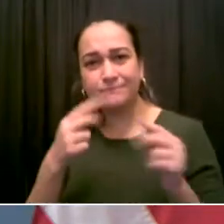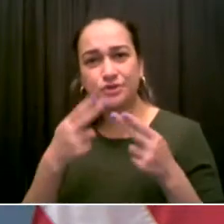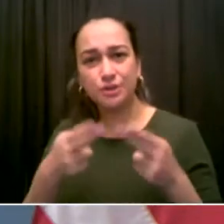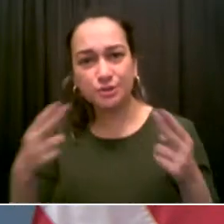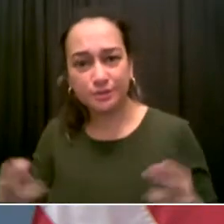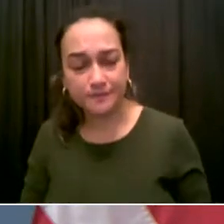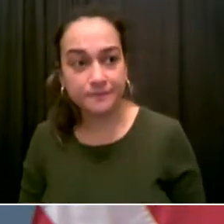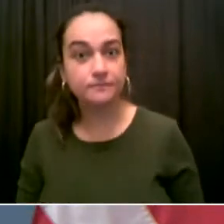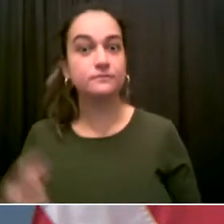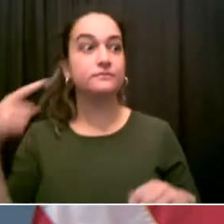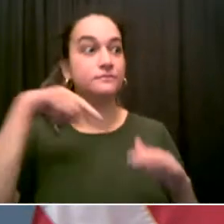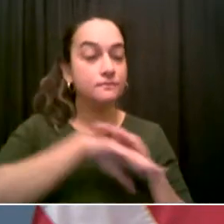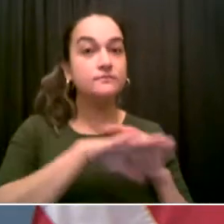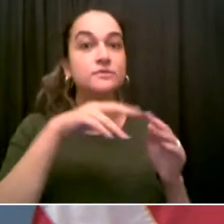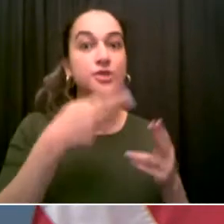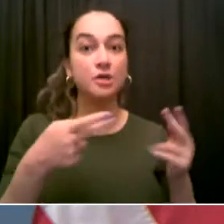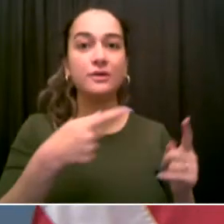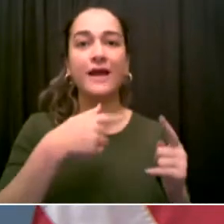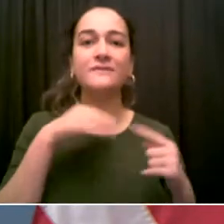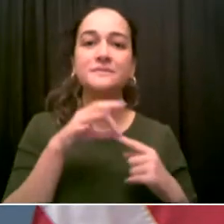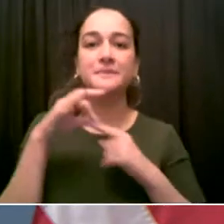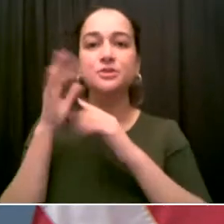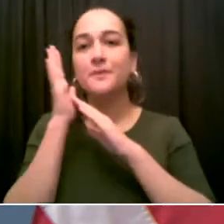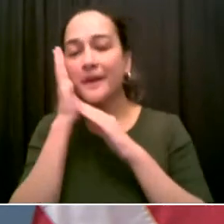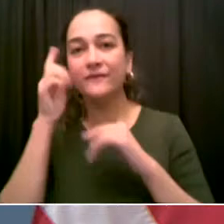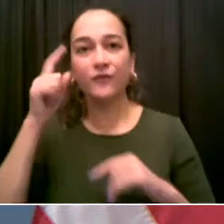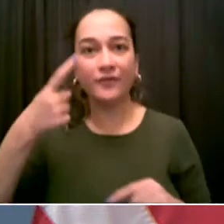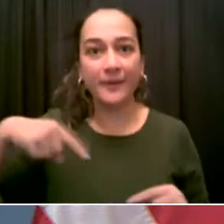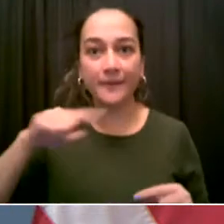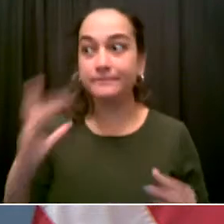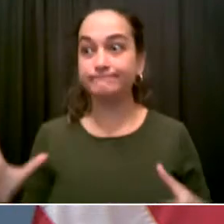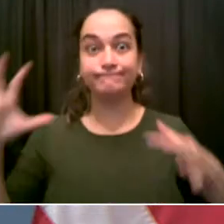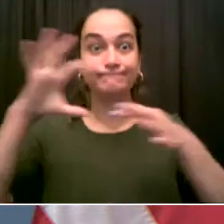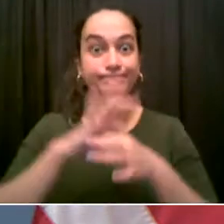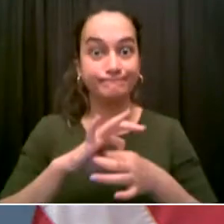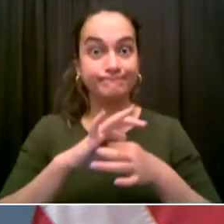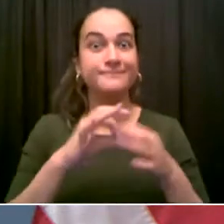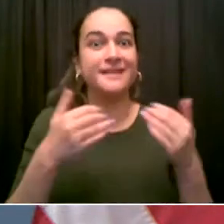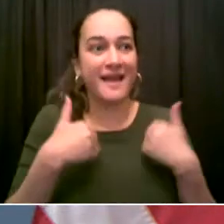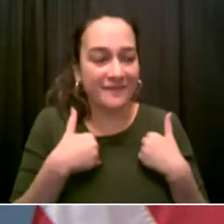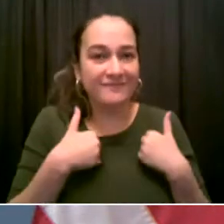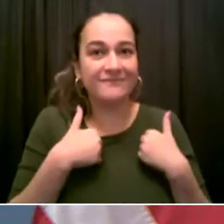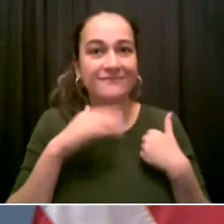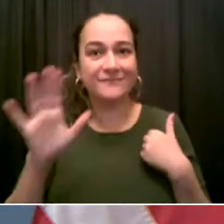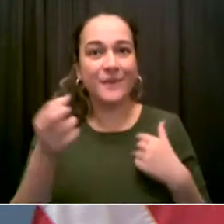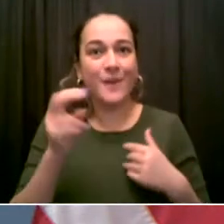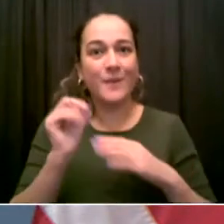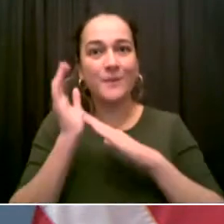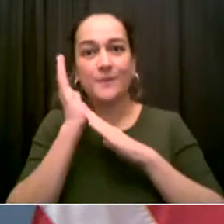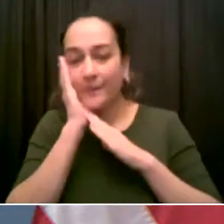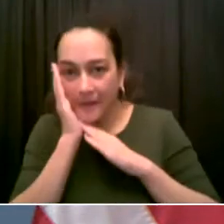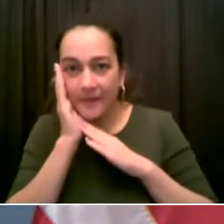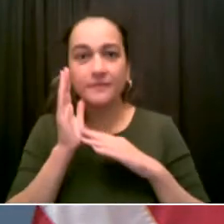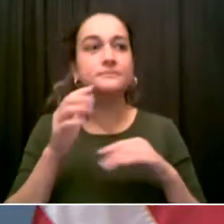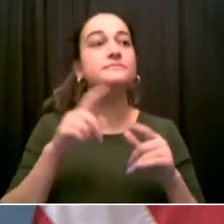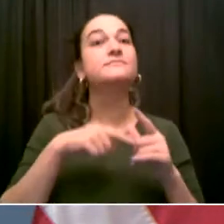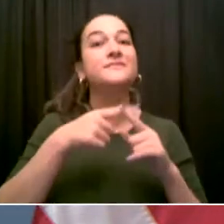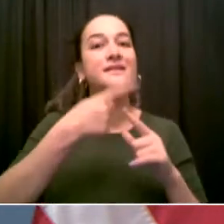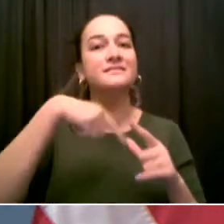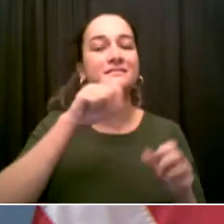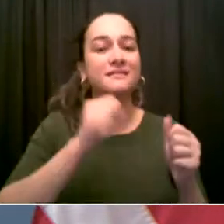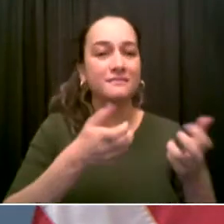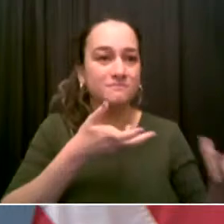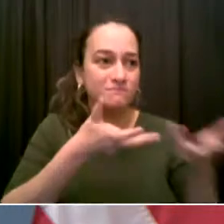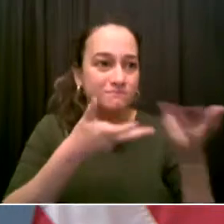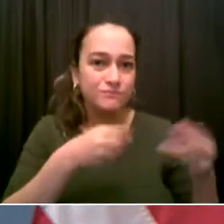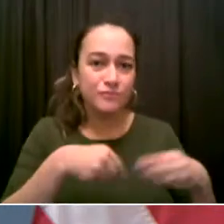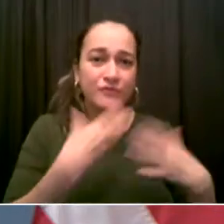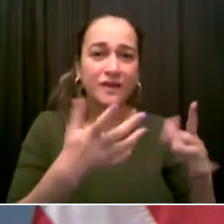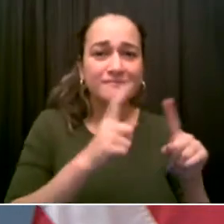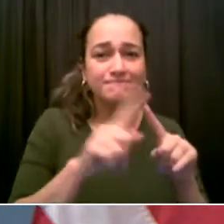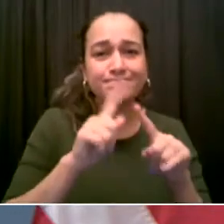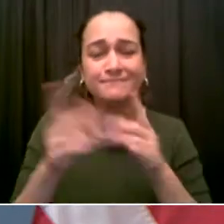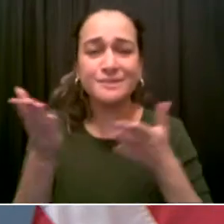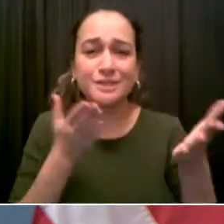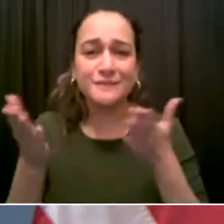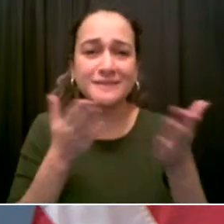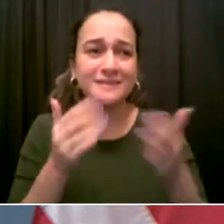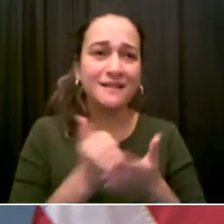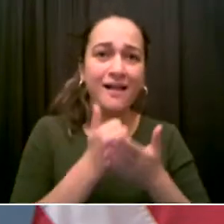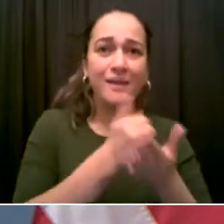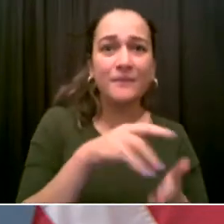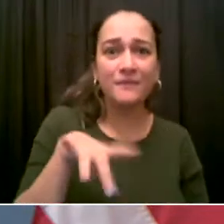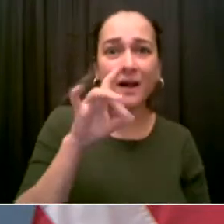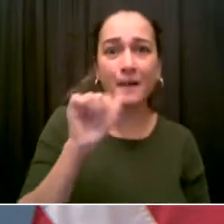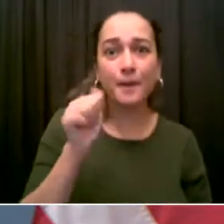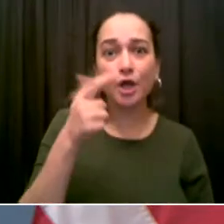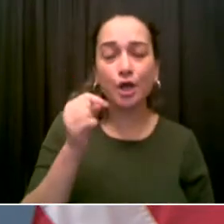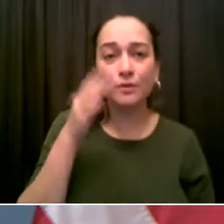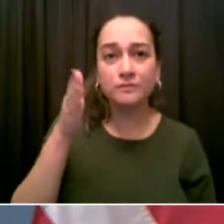WNT TO BE AS